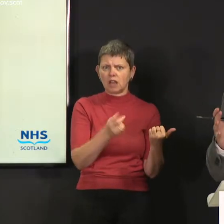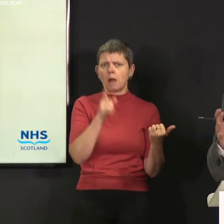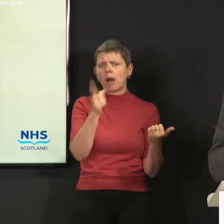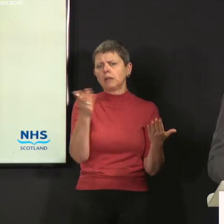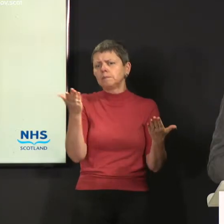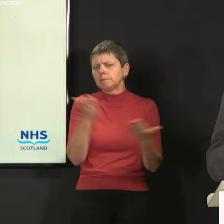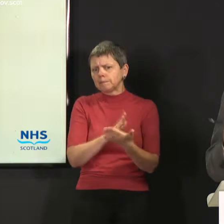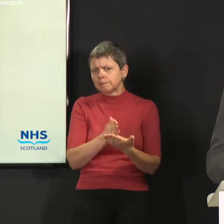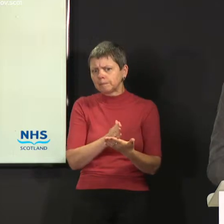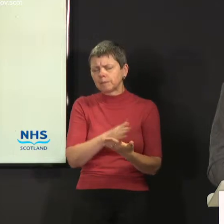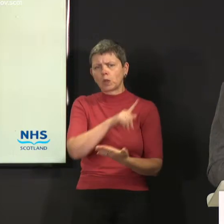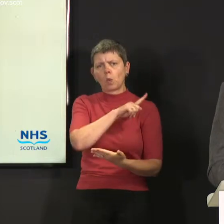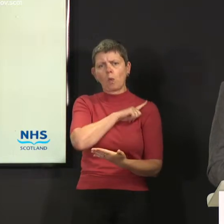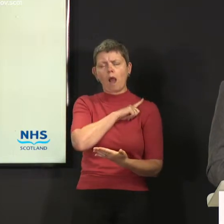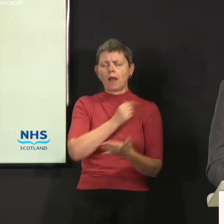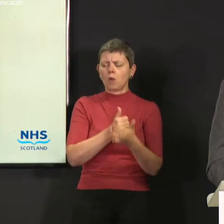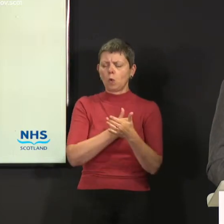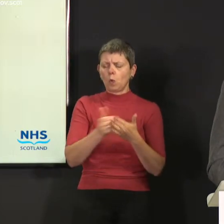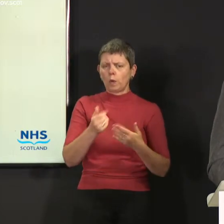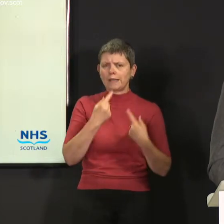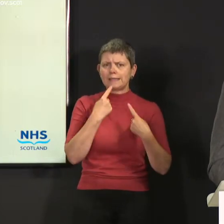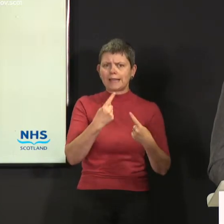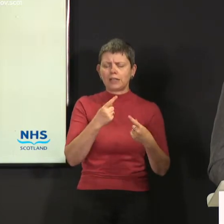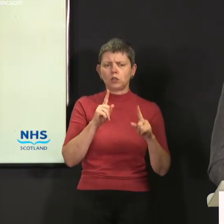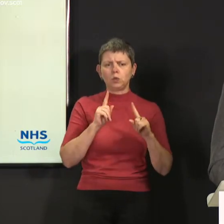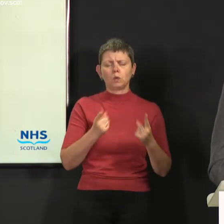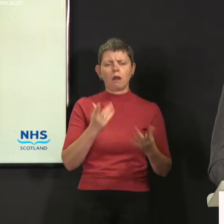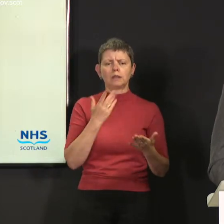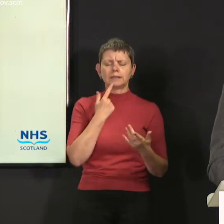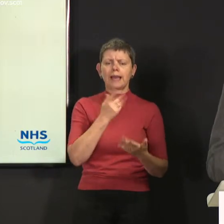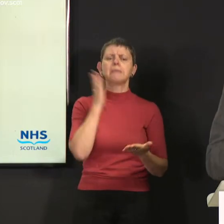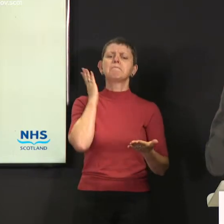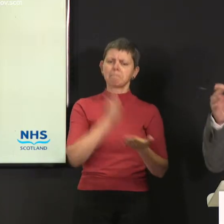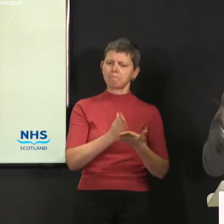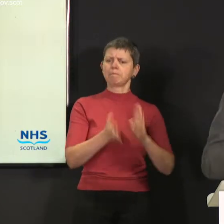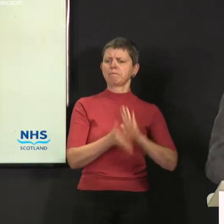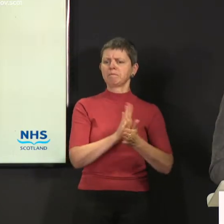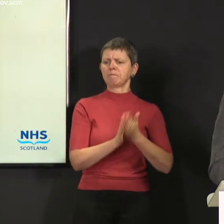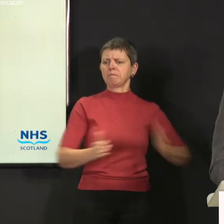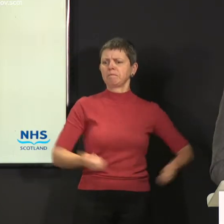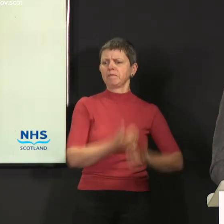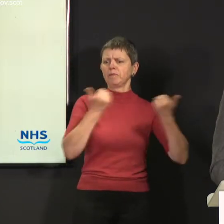always said from this podium and others that you can't really be sure that you've reached the end of the viral